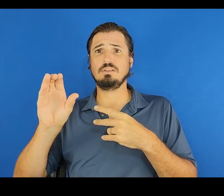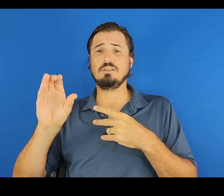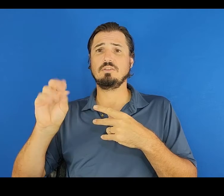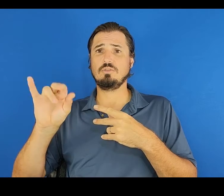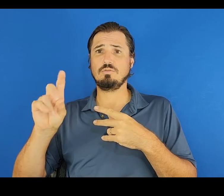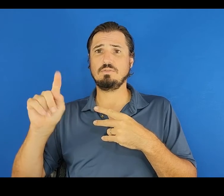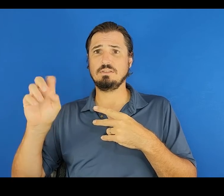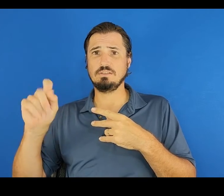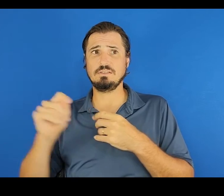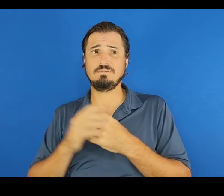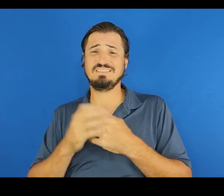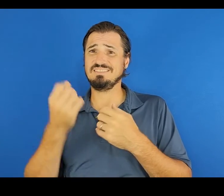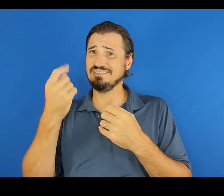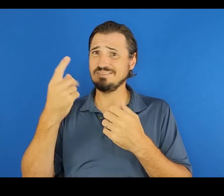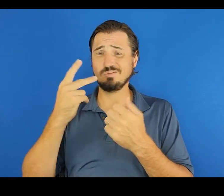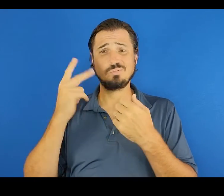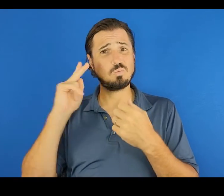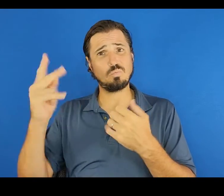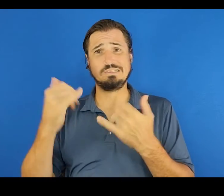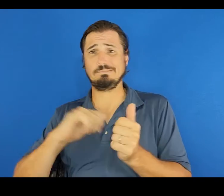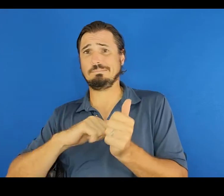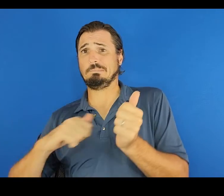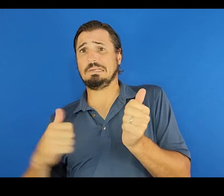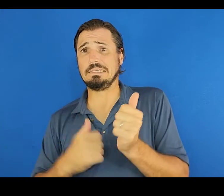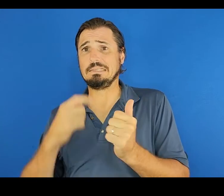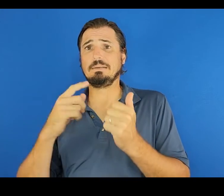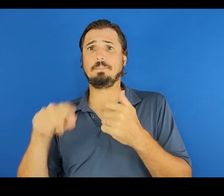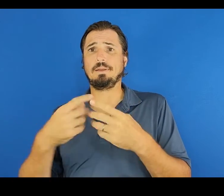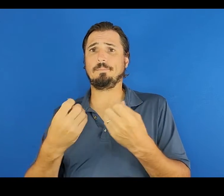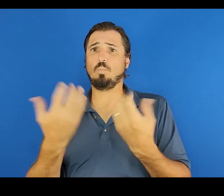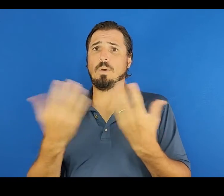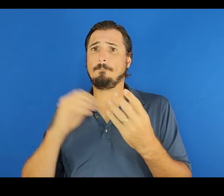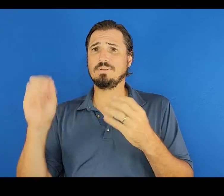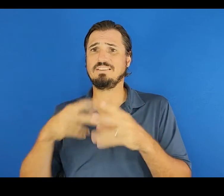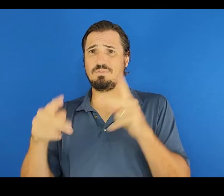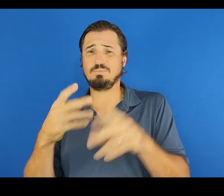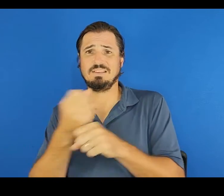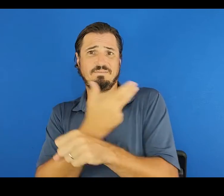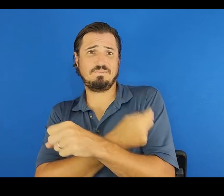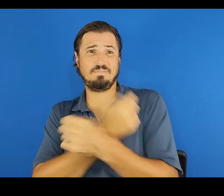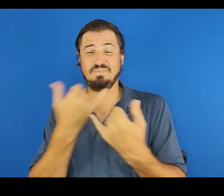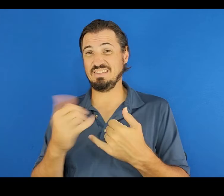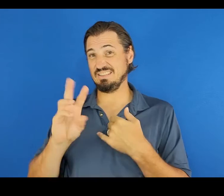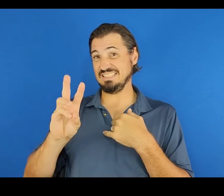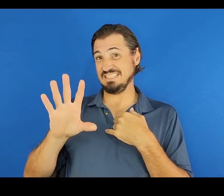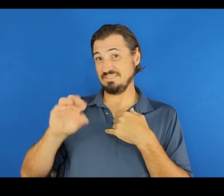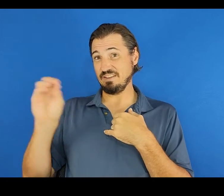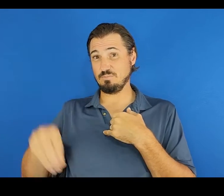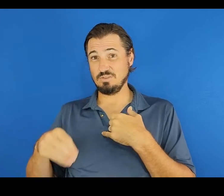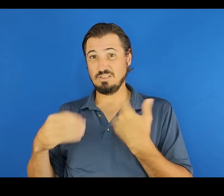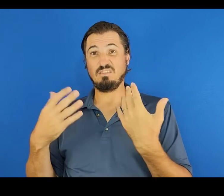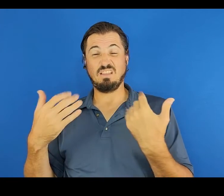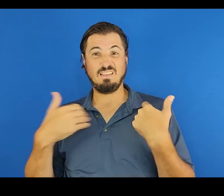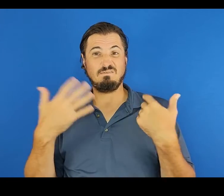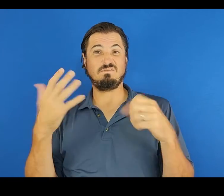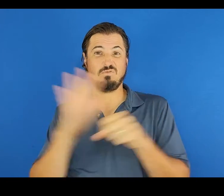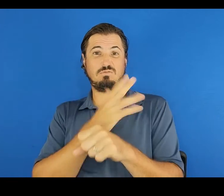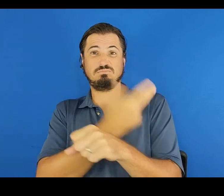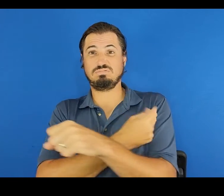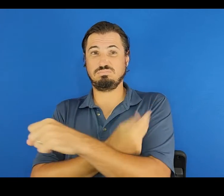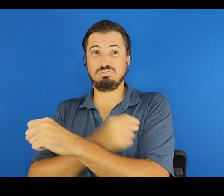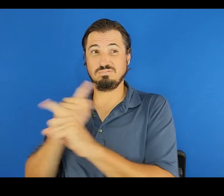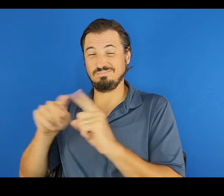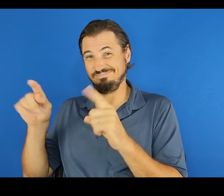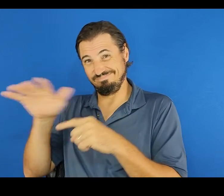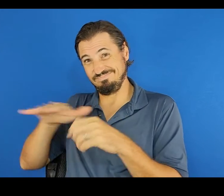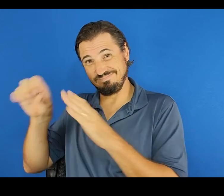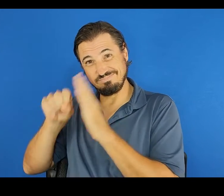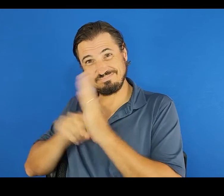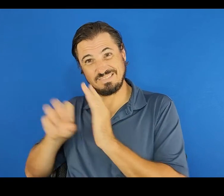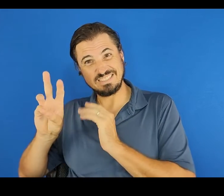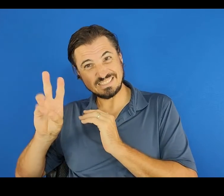Kaua‘i is falling behind the rest of the state on vaccinations. 65 percent of us are now fully vaccinated, while the statewide rate is at nearly 68 percent.